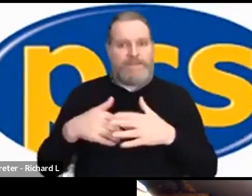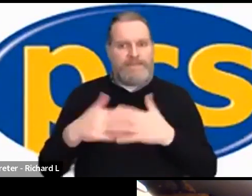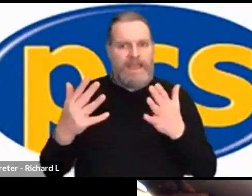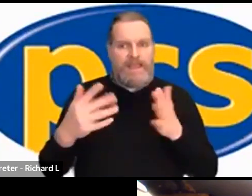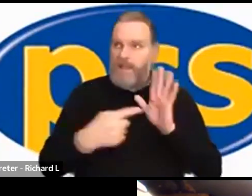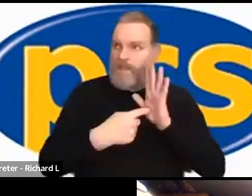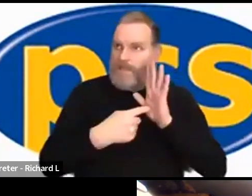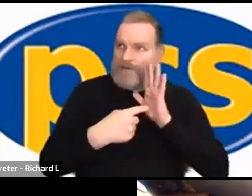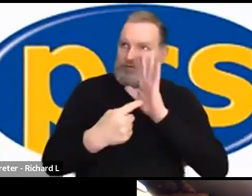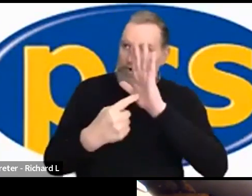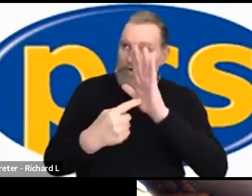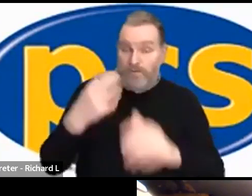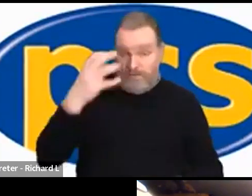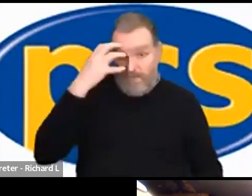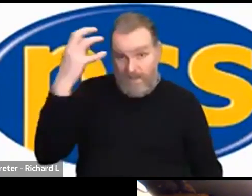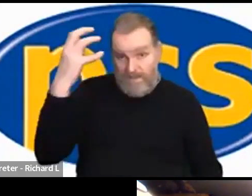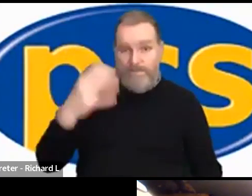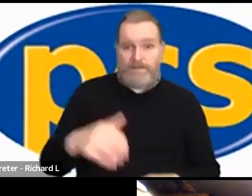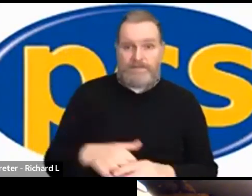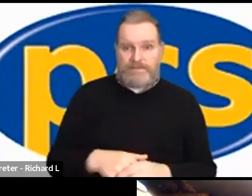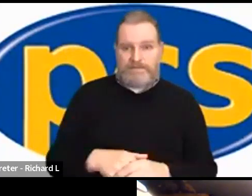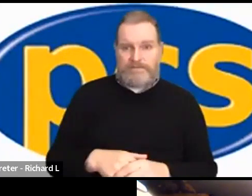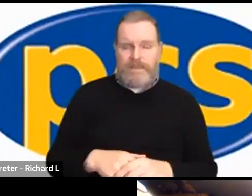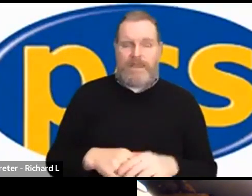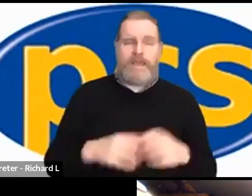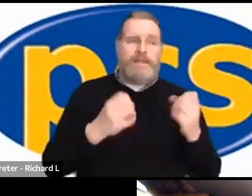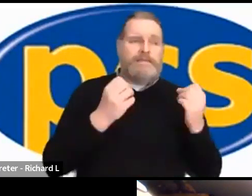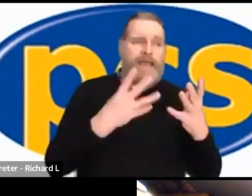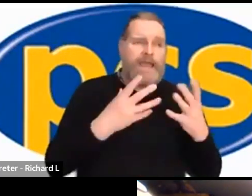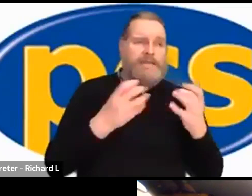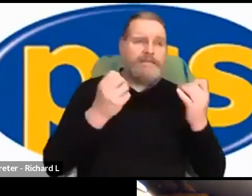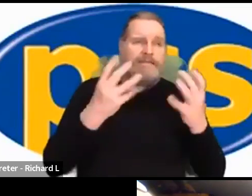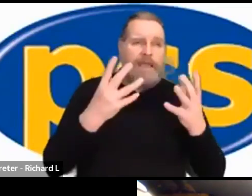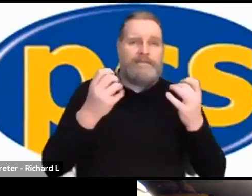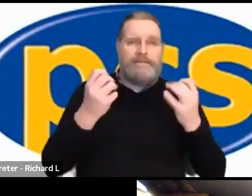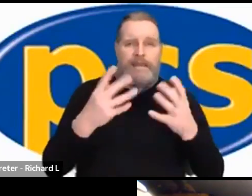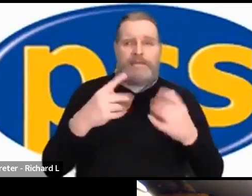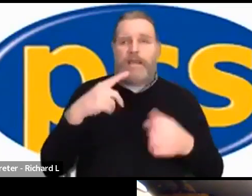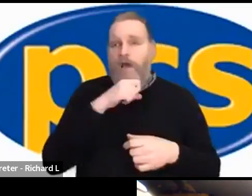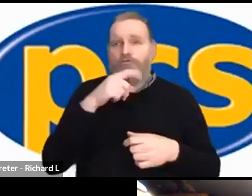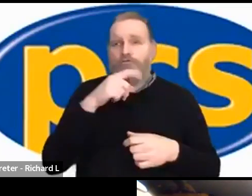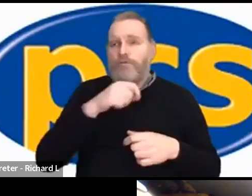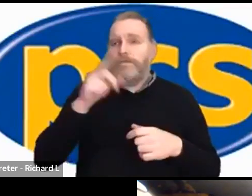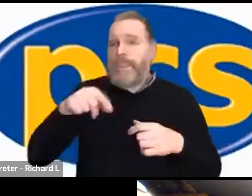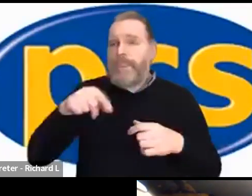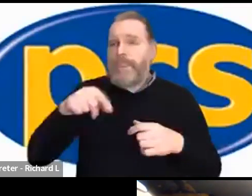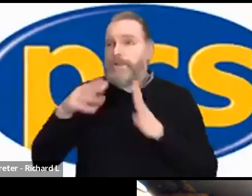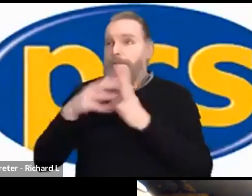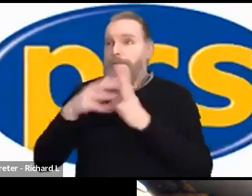same time the more that shows s that there are that there are tens and hundreds of of thousands of people , all being face the